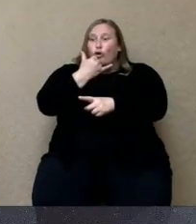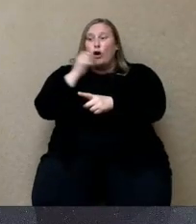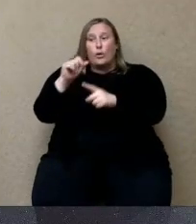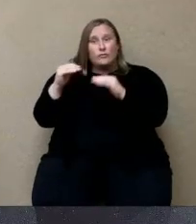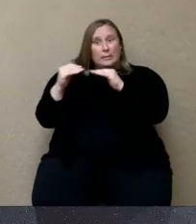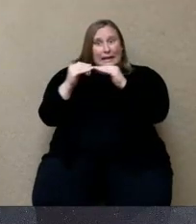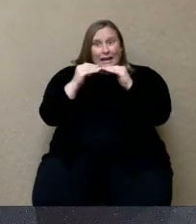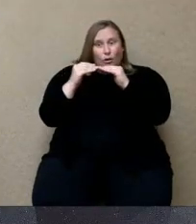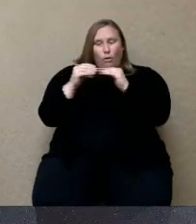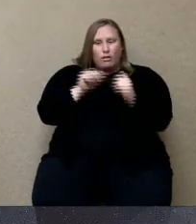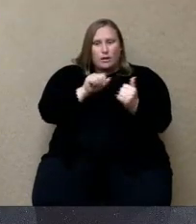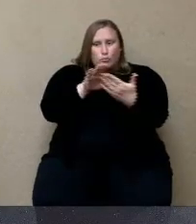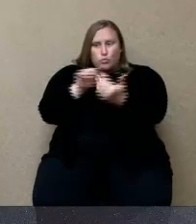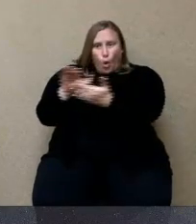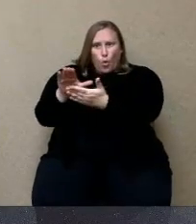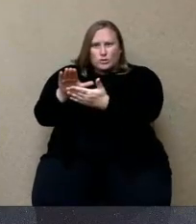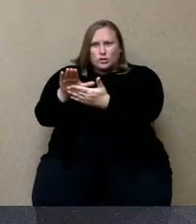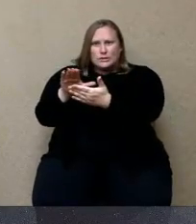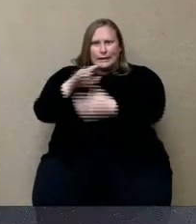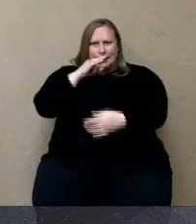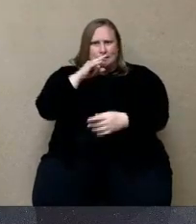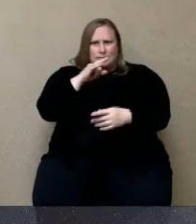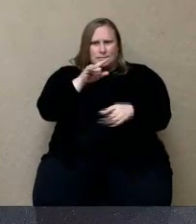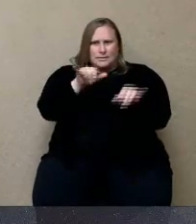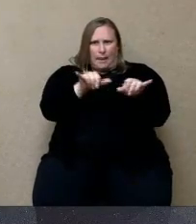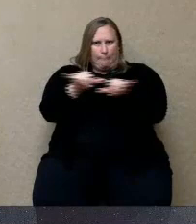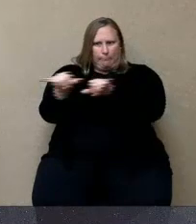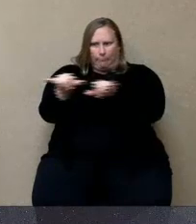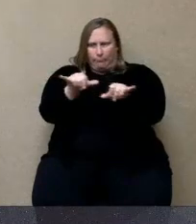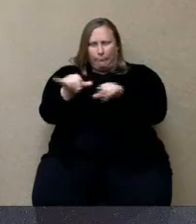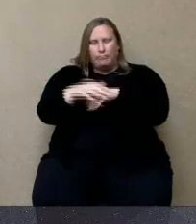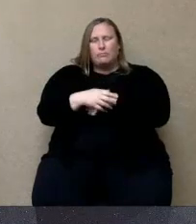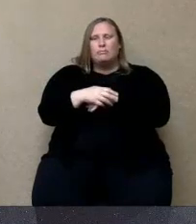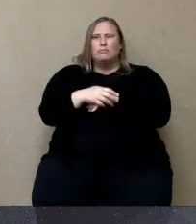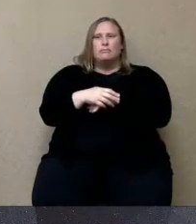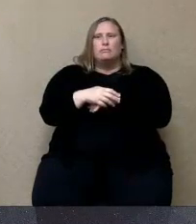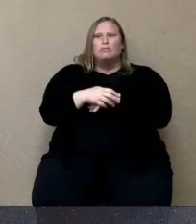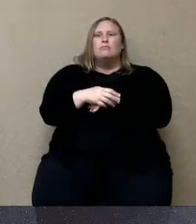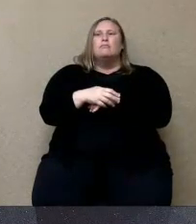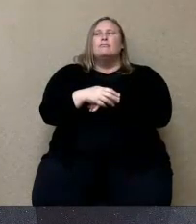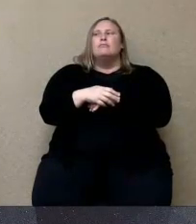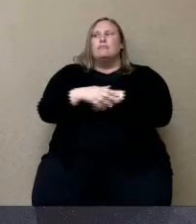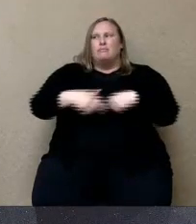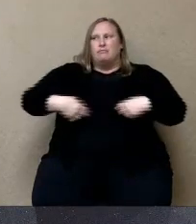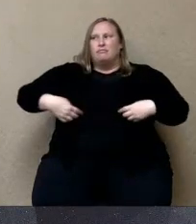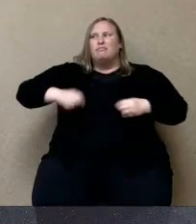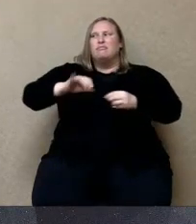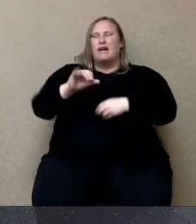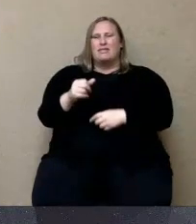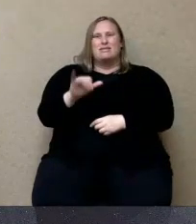approach things with Mike. But yeah, that's, not everyone but that was some person's